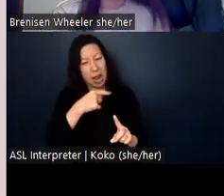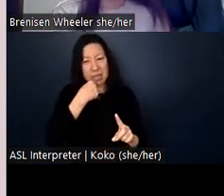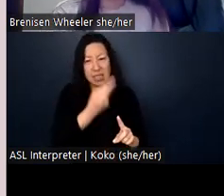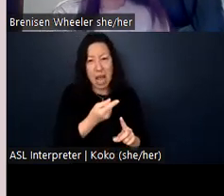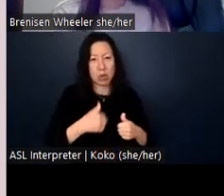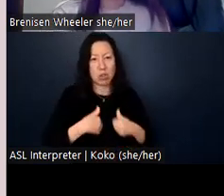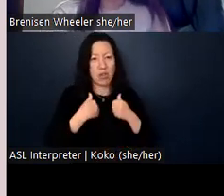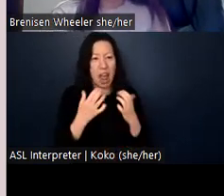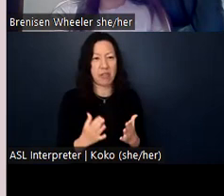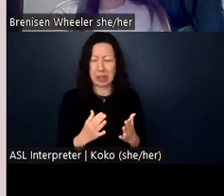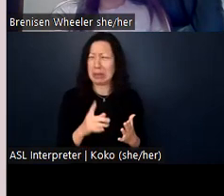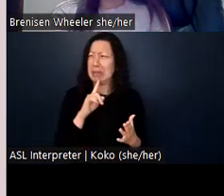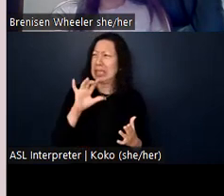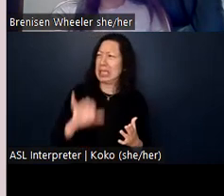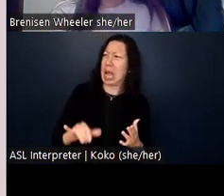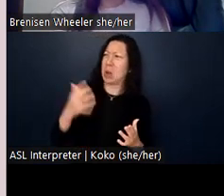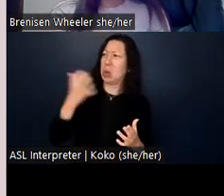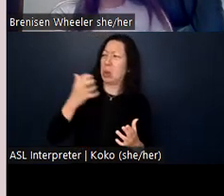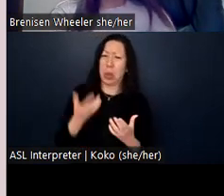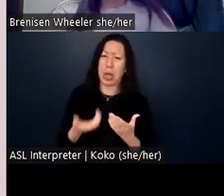experience 13:27:27 of trauma. Sometimes that's what